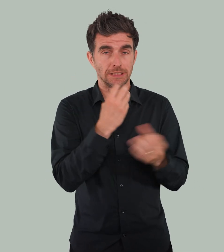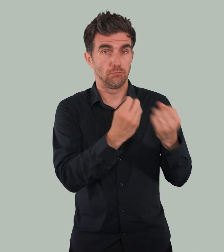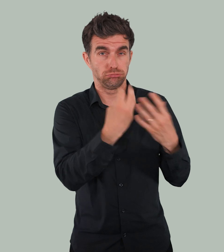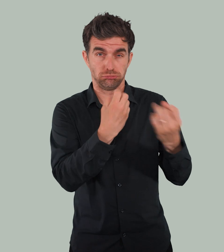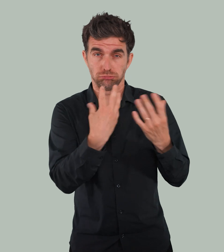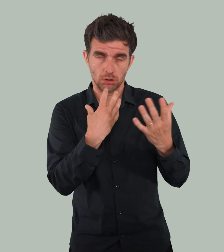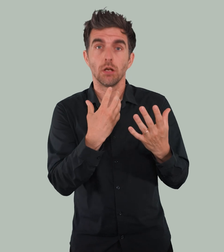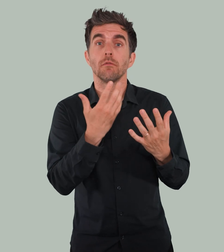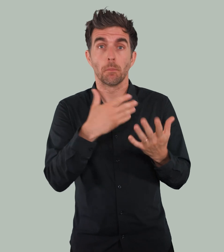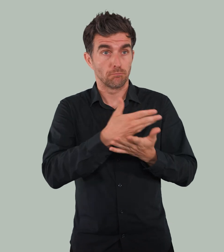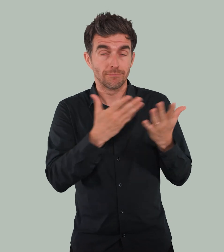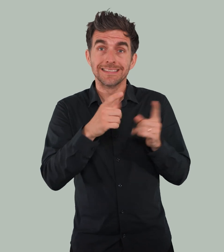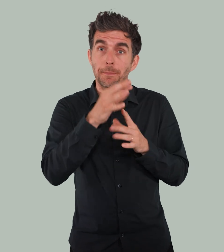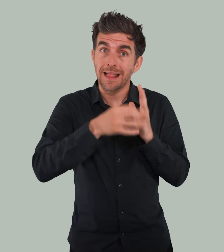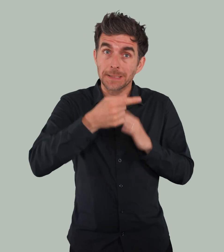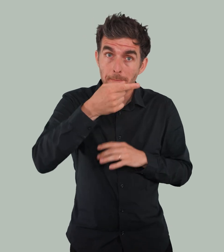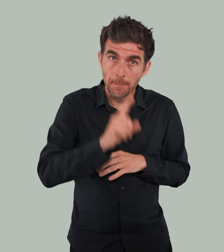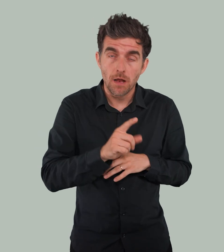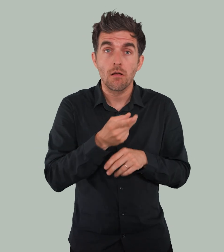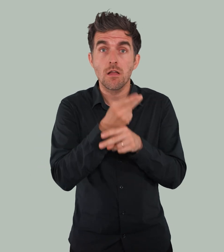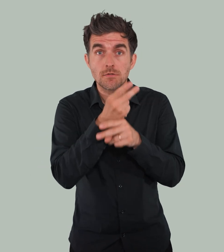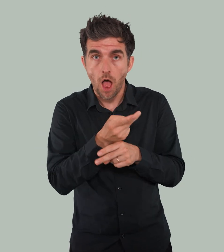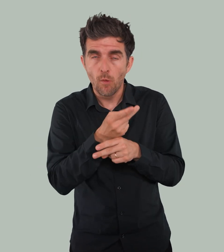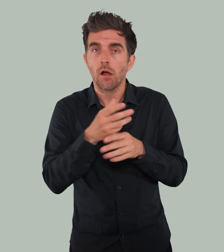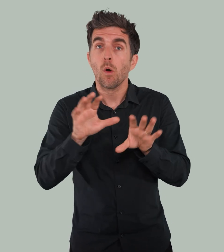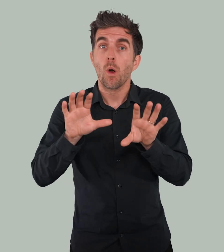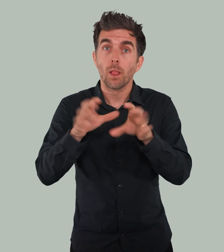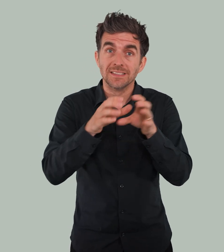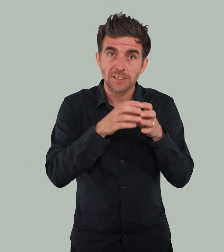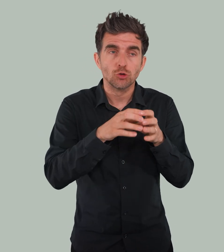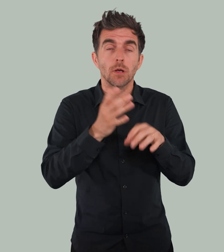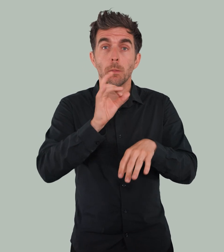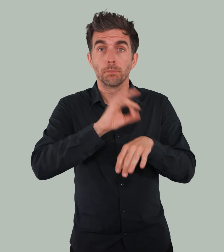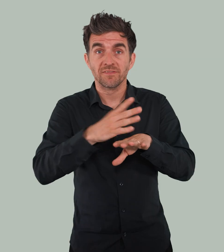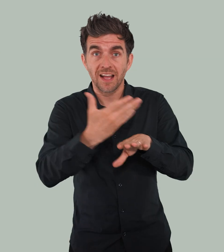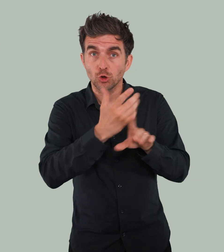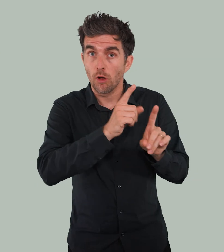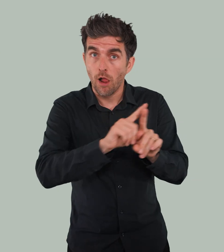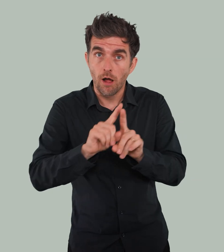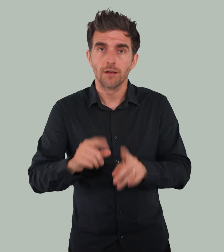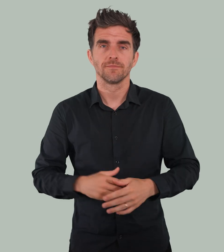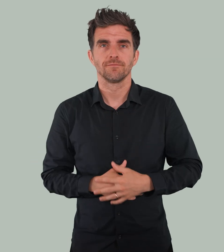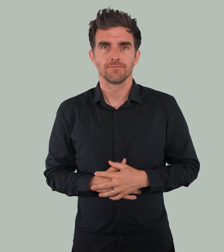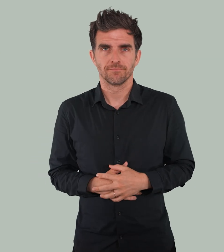responses from disabled people, carers, organisations and professionals.